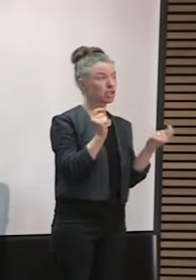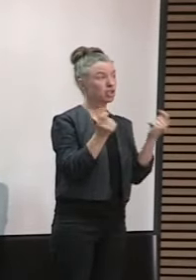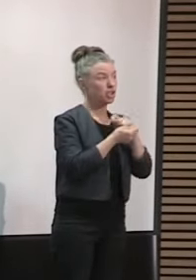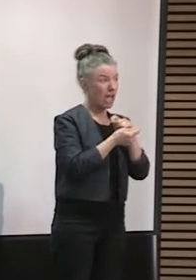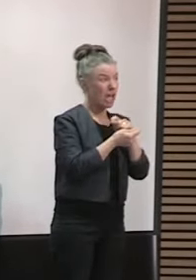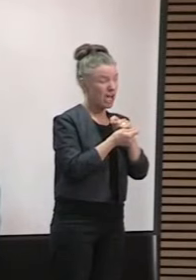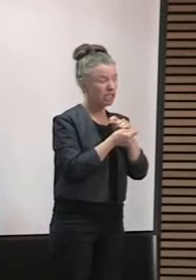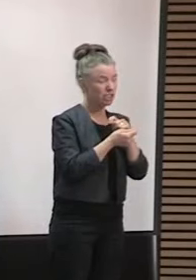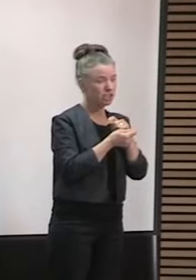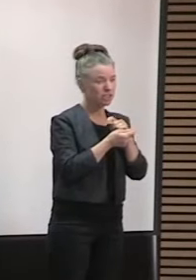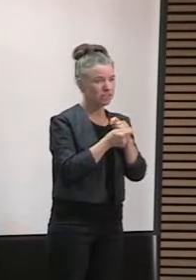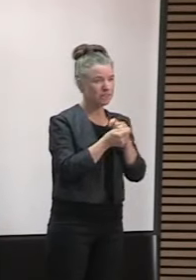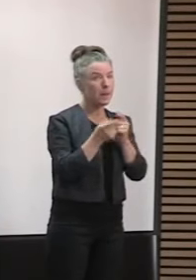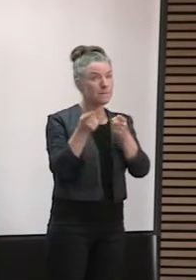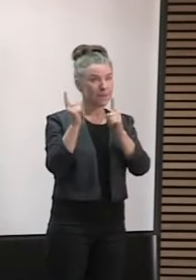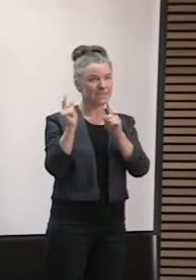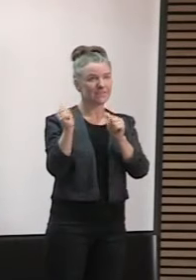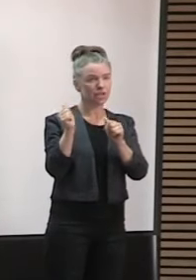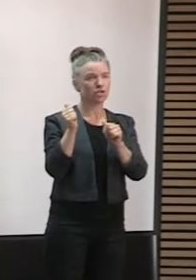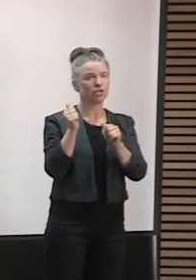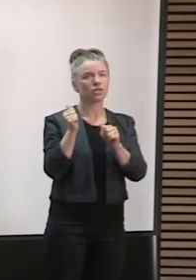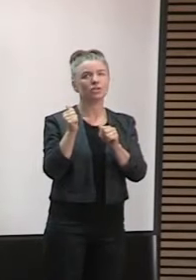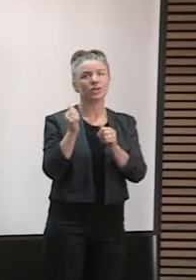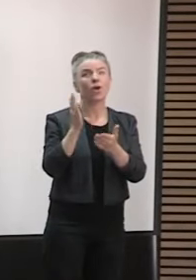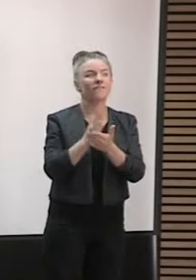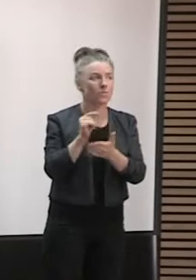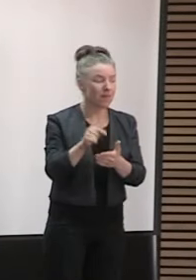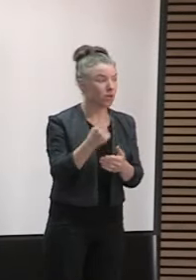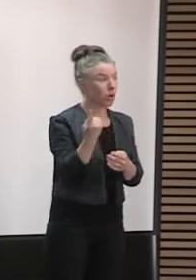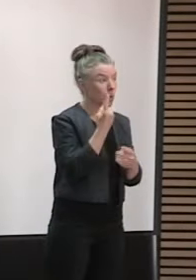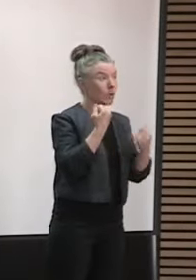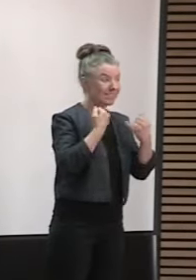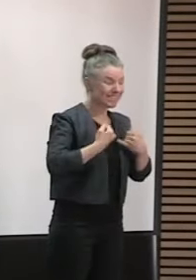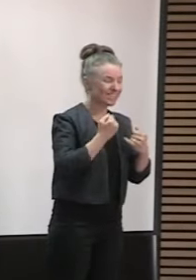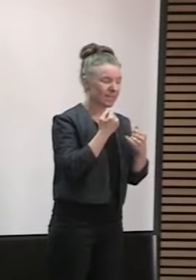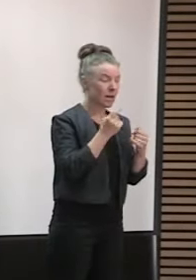simple answer to that. We're asking Aucklanders to continue